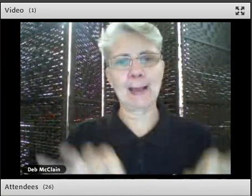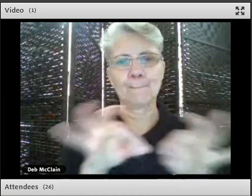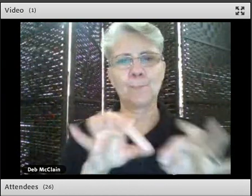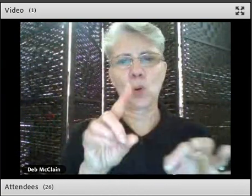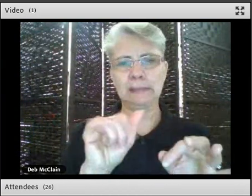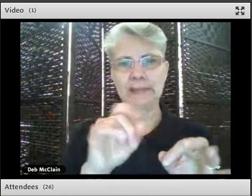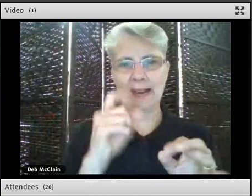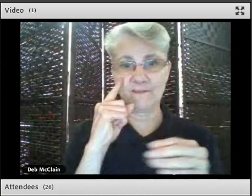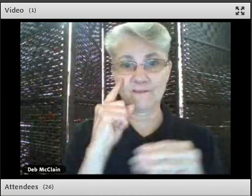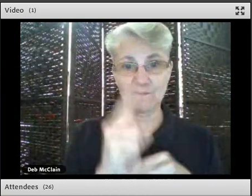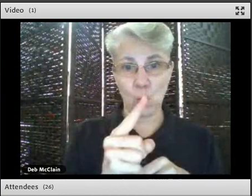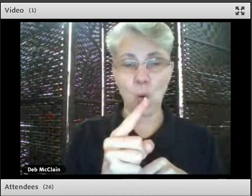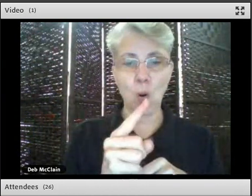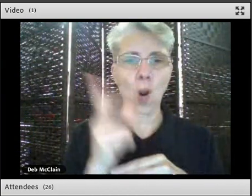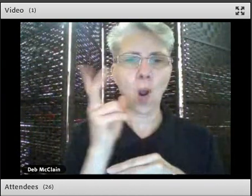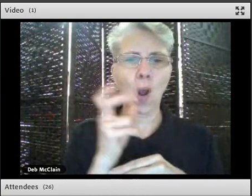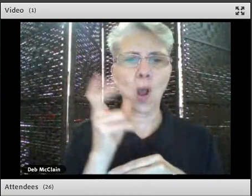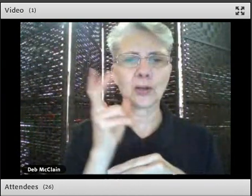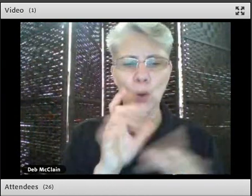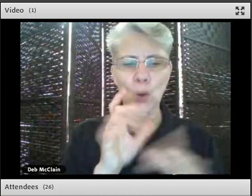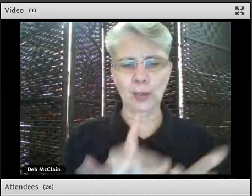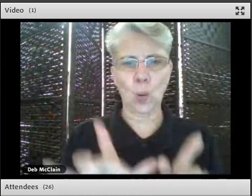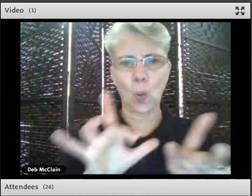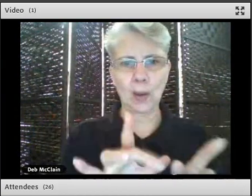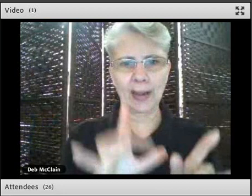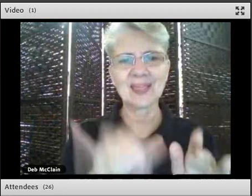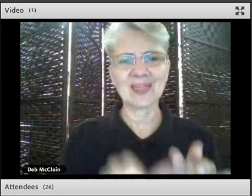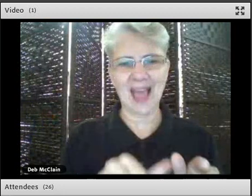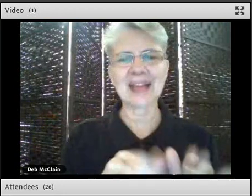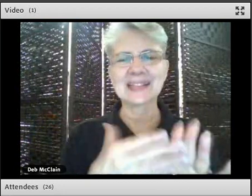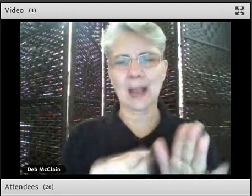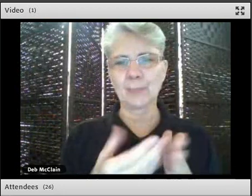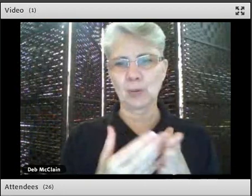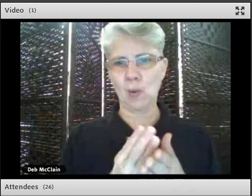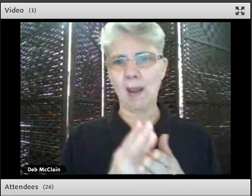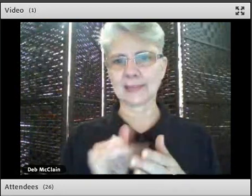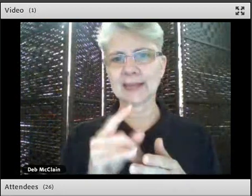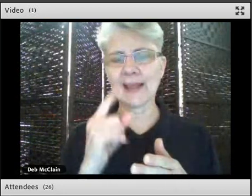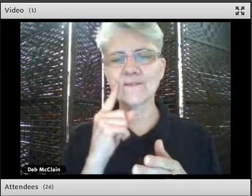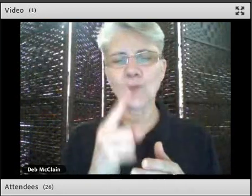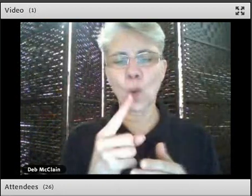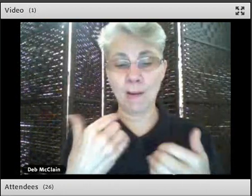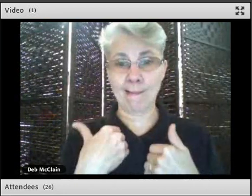for the content of what you are cataloging. And then, this day and age,